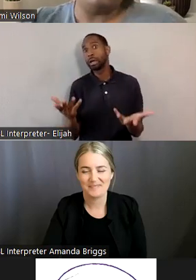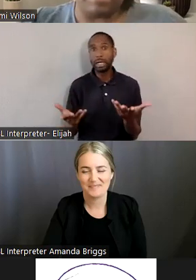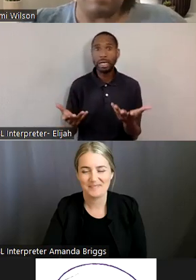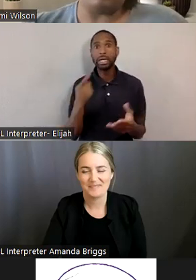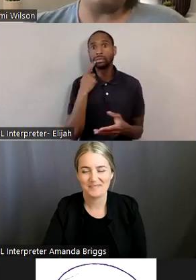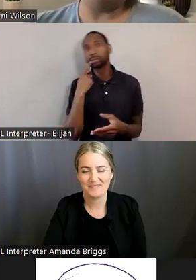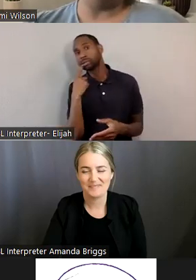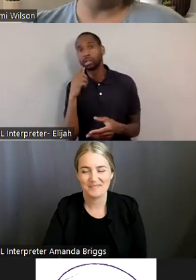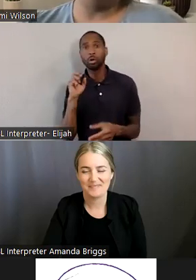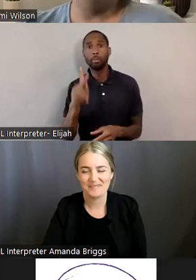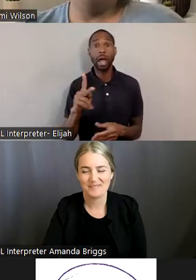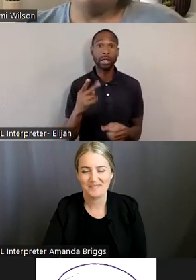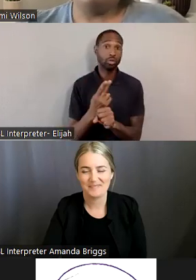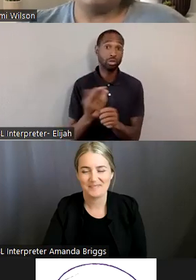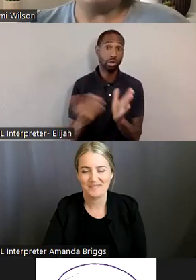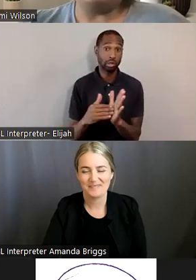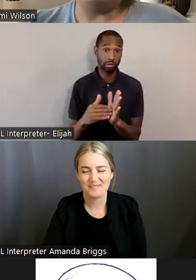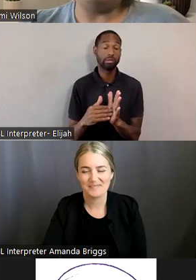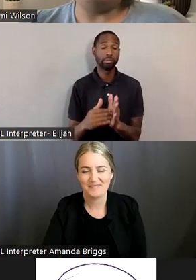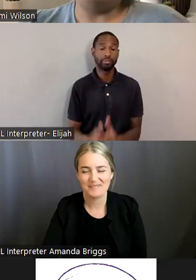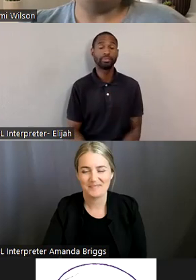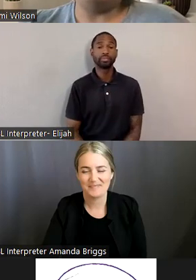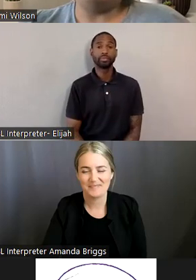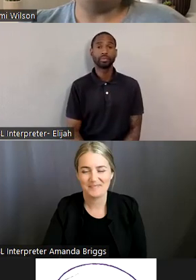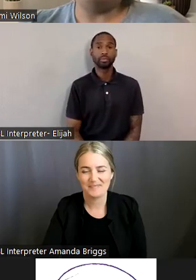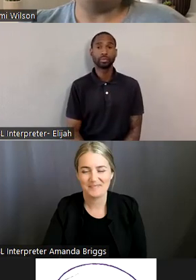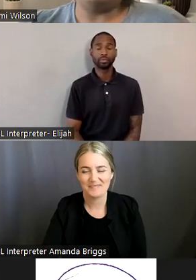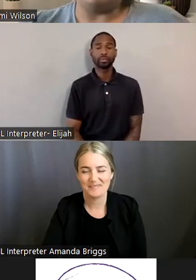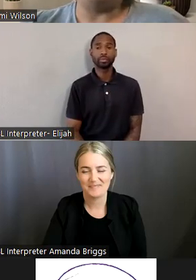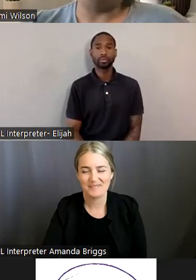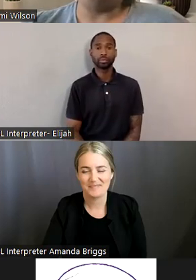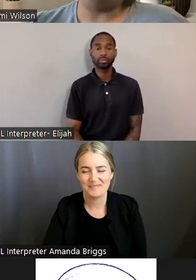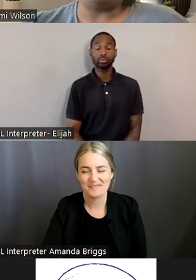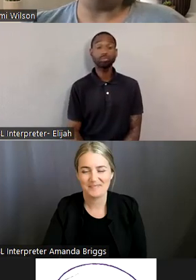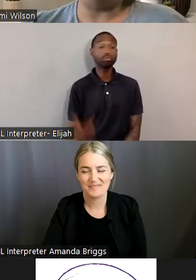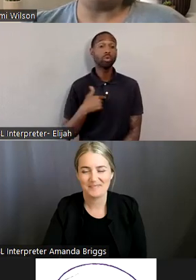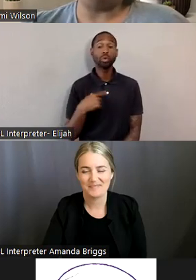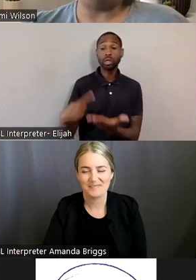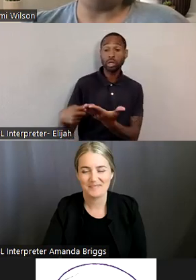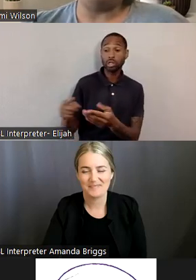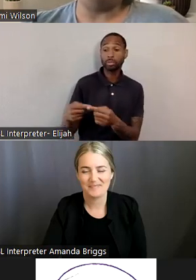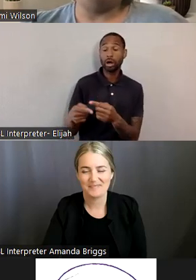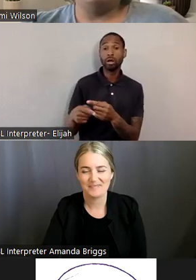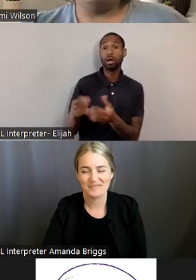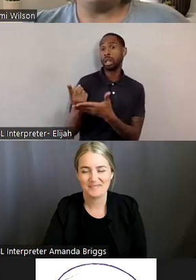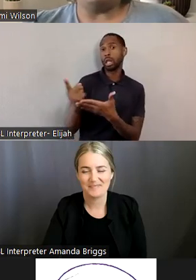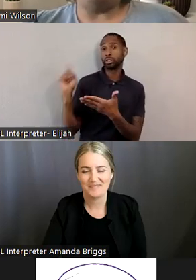Yes, and we talked a little bit about this last week.